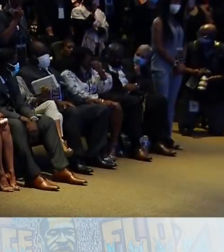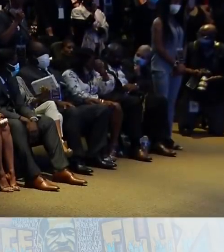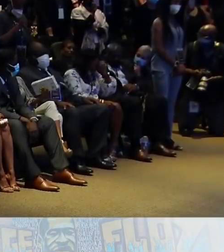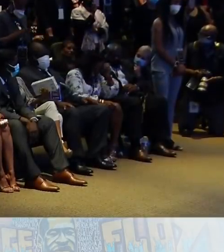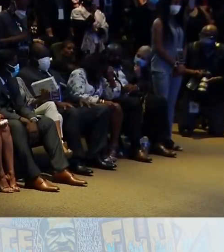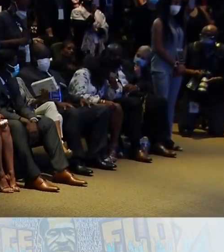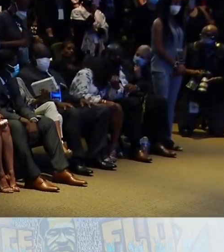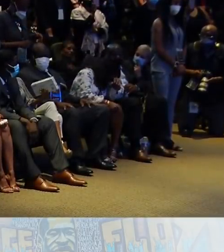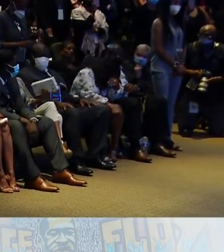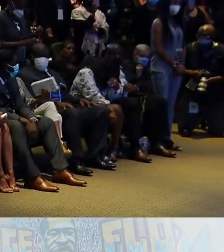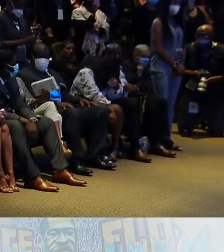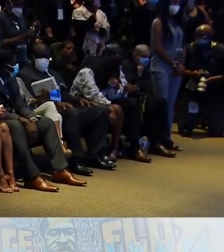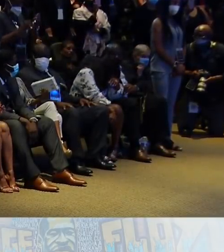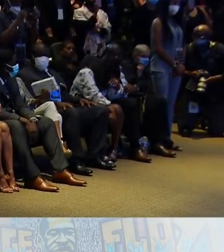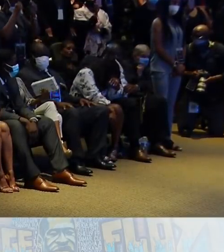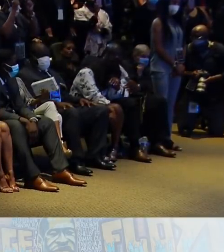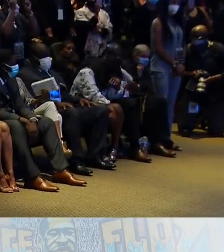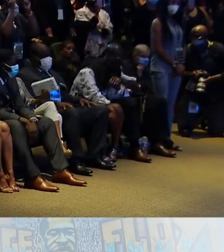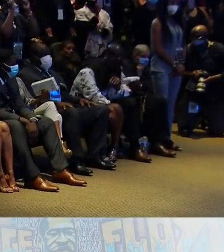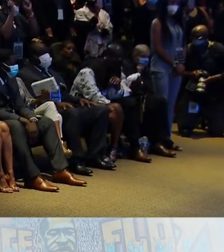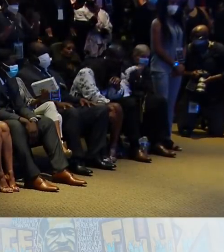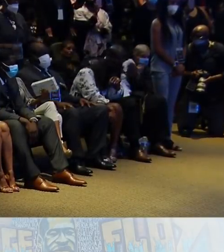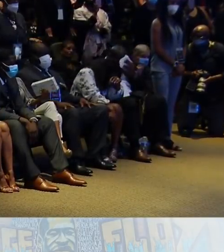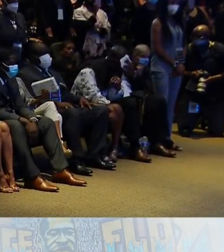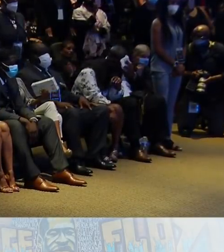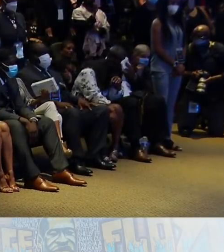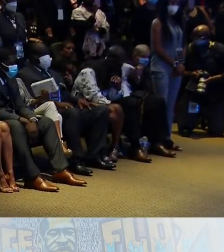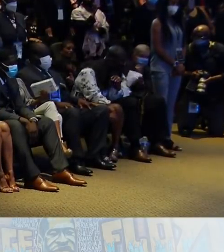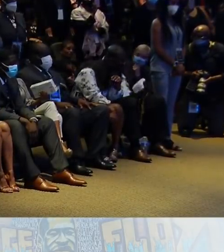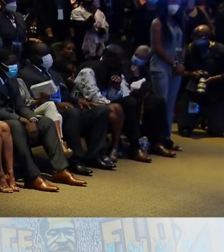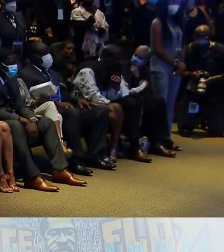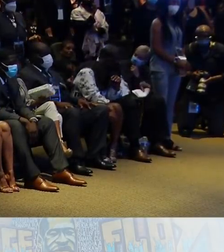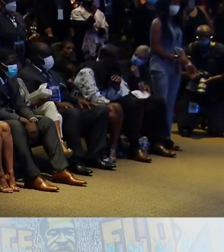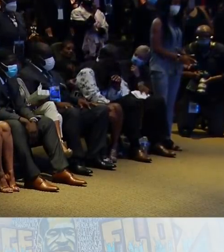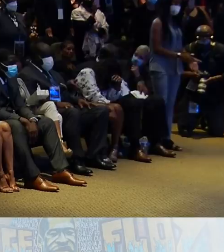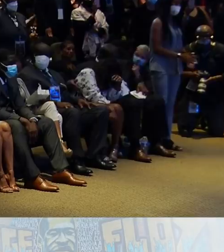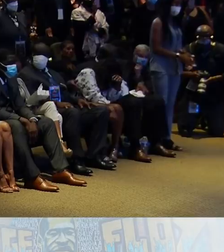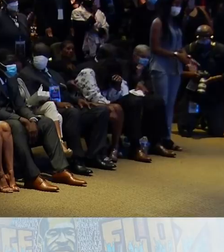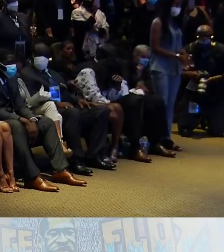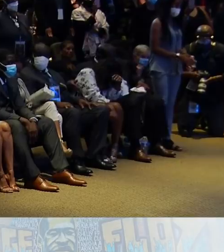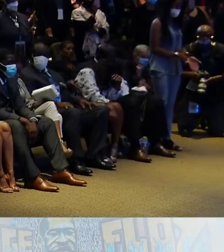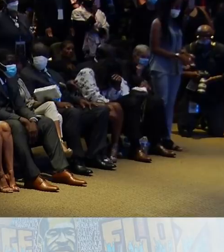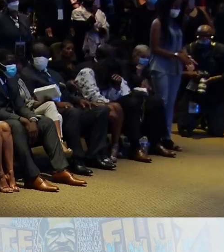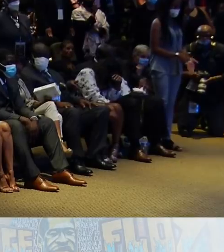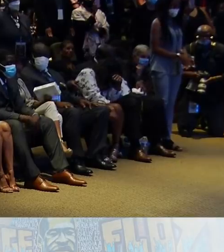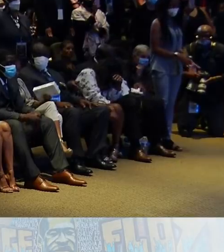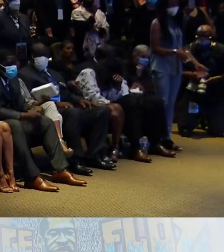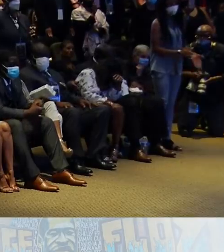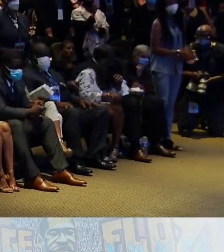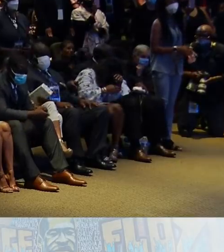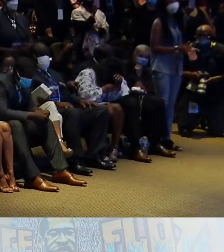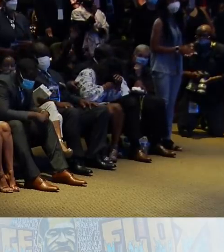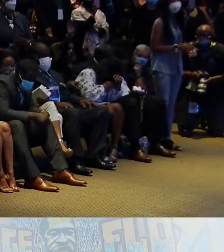THE EVIDENCE OF THINGS UNSEEN, FAITH IS WHEN YOU GOT A PILE OF